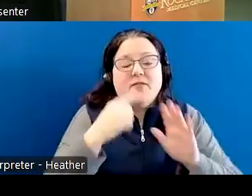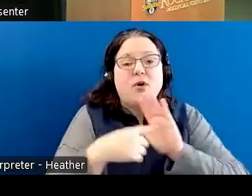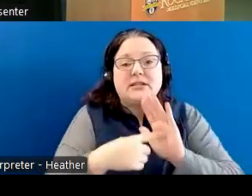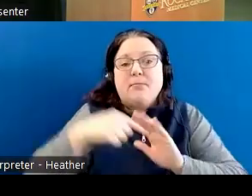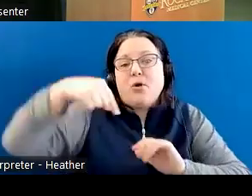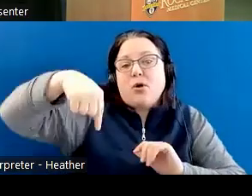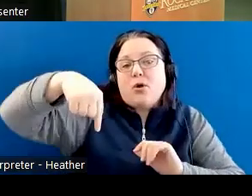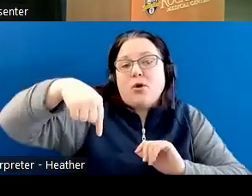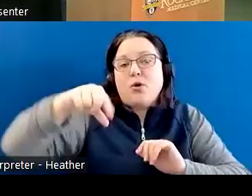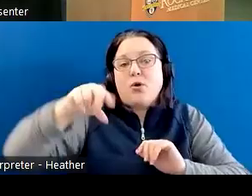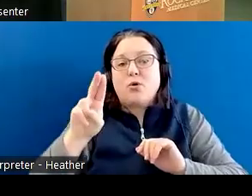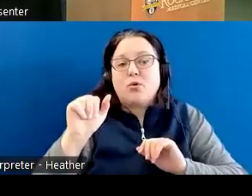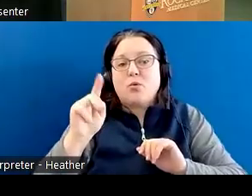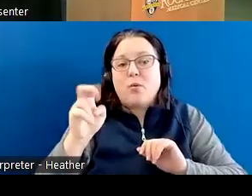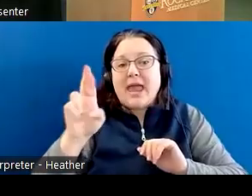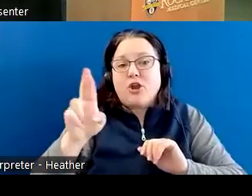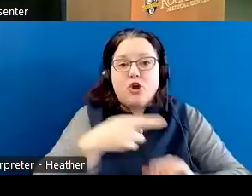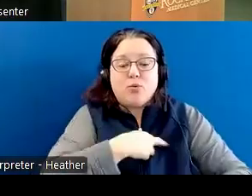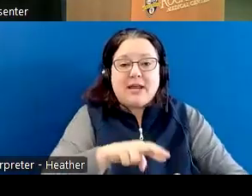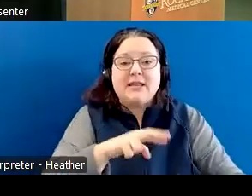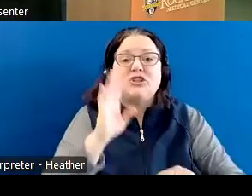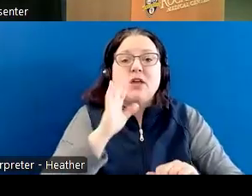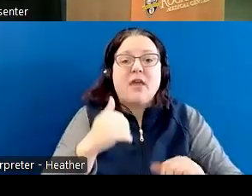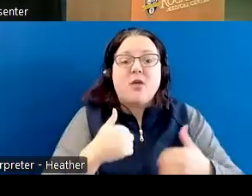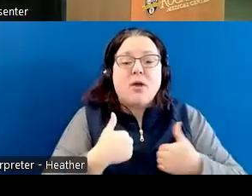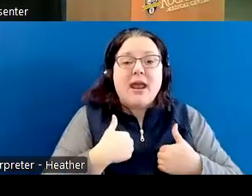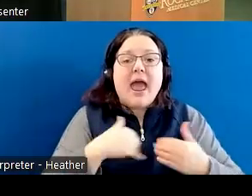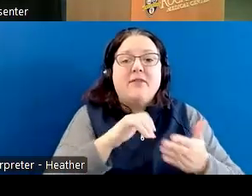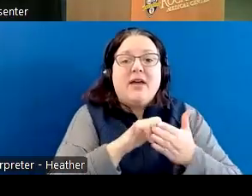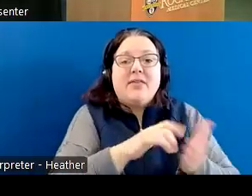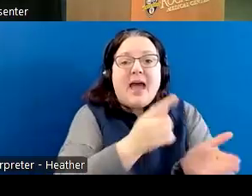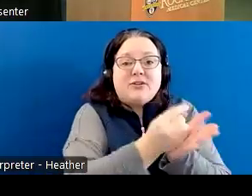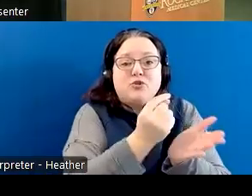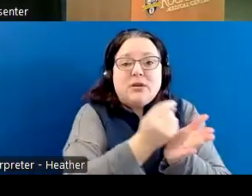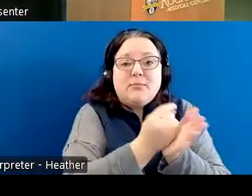um they exemplified aspects of this moral treatment, providing rest, this humanism,